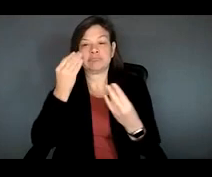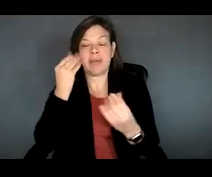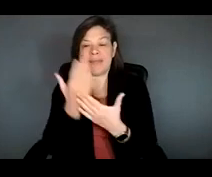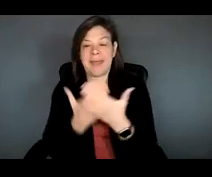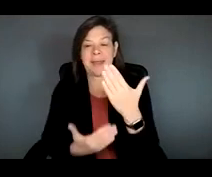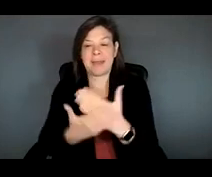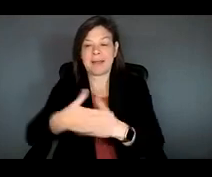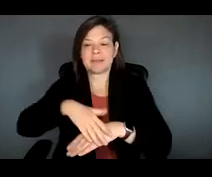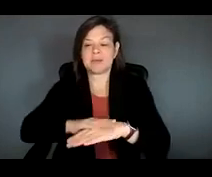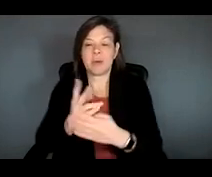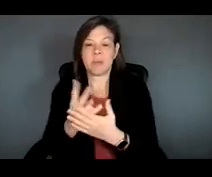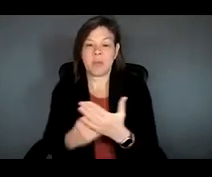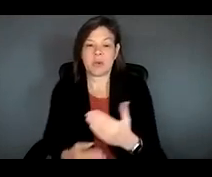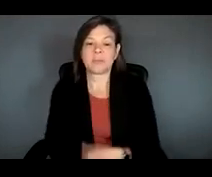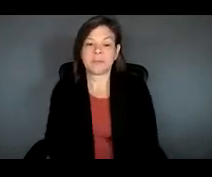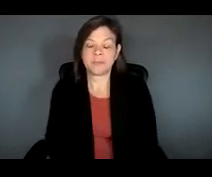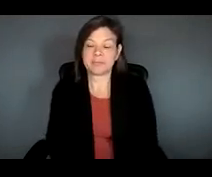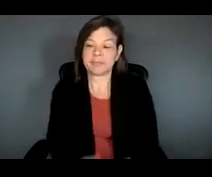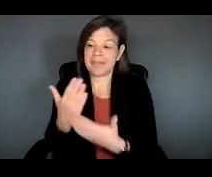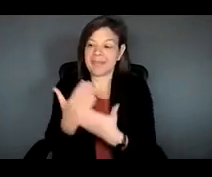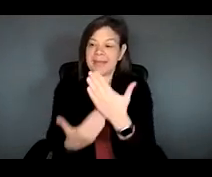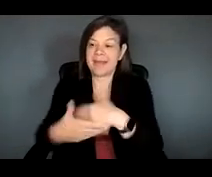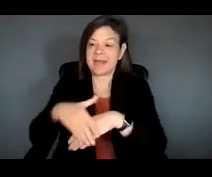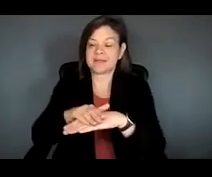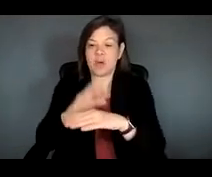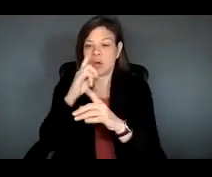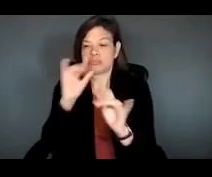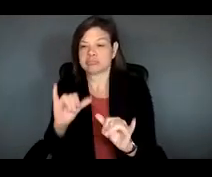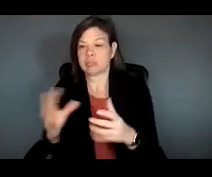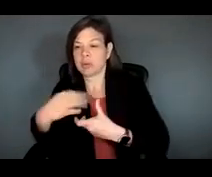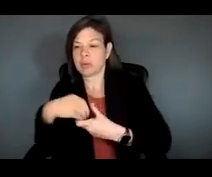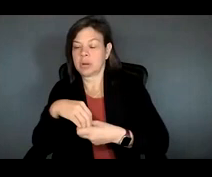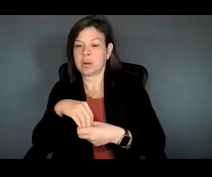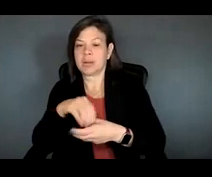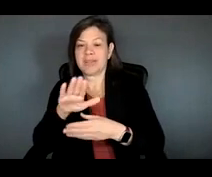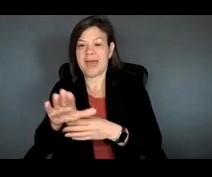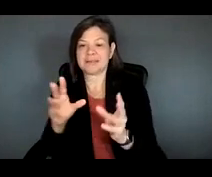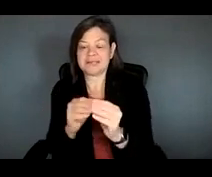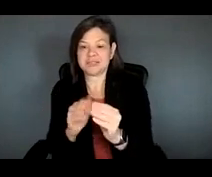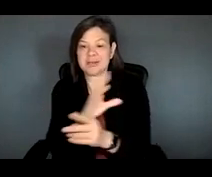How will the hands on component work within the session space and that context?